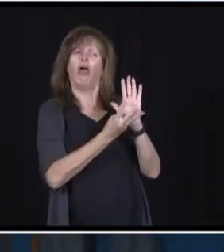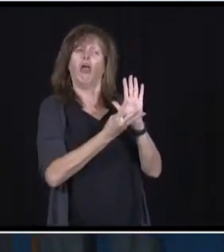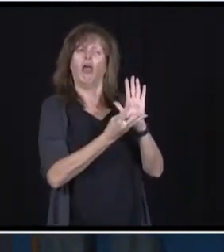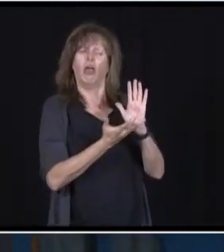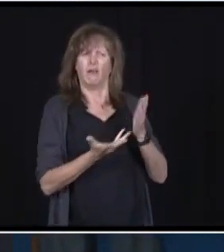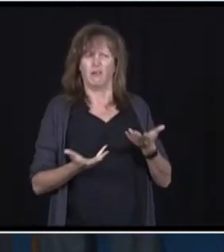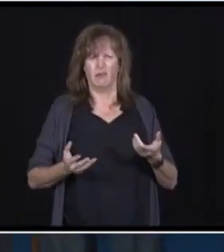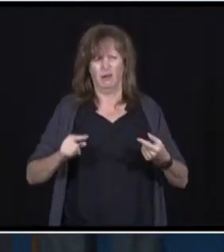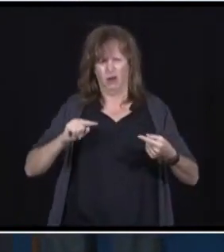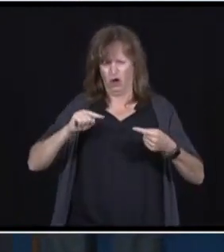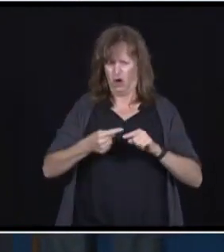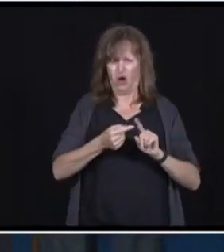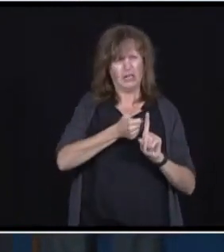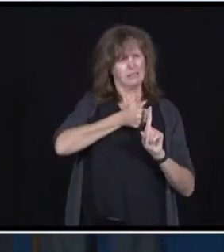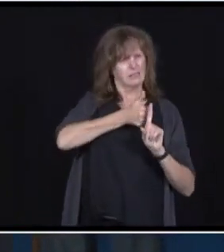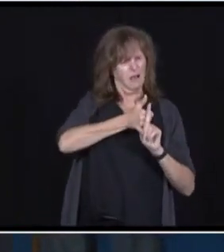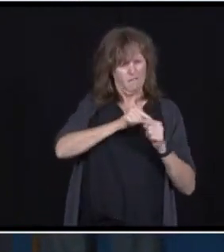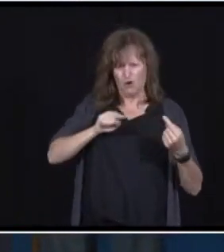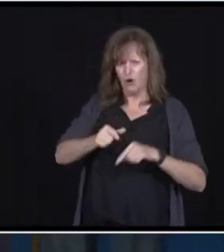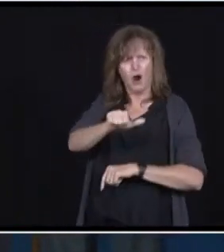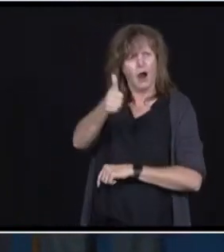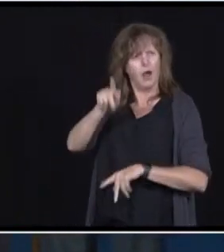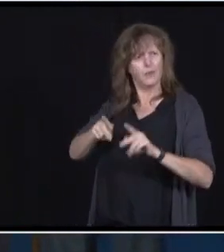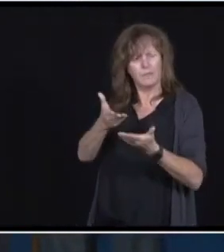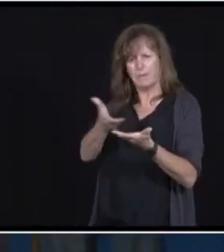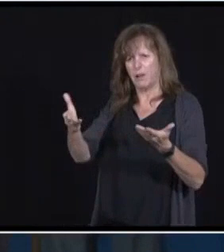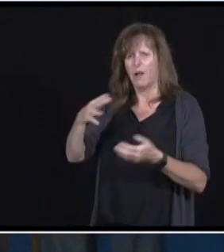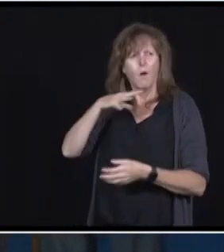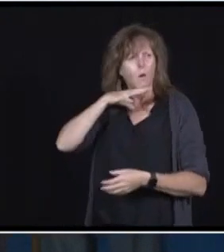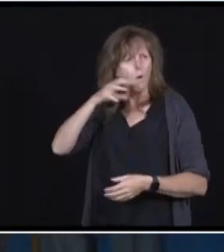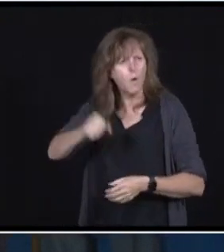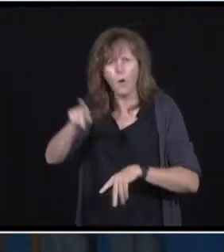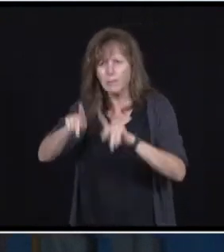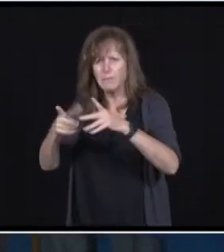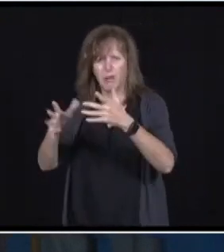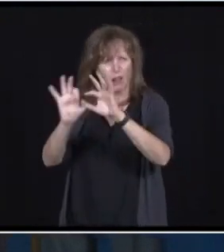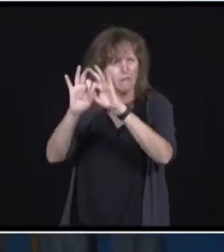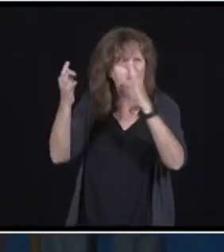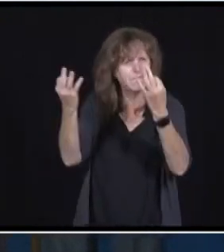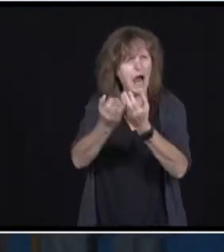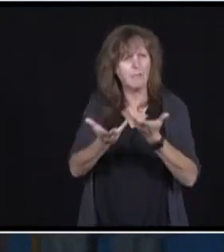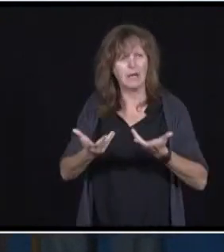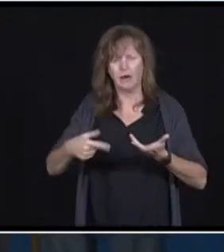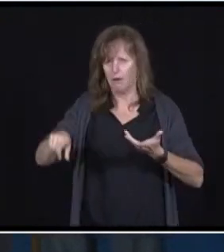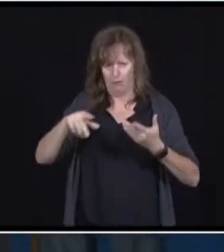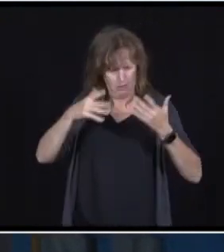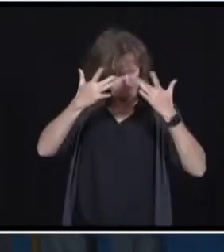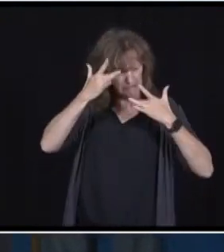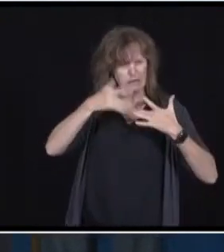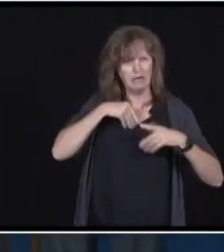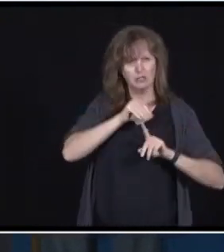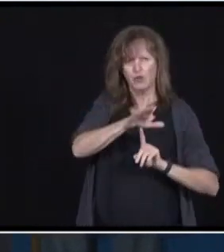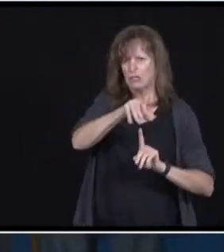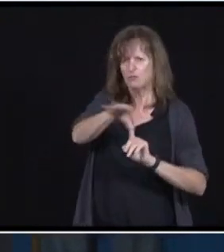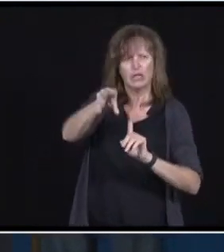They go out there, they know the rules and they just blatantly ignore the rules. They are hurting families.